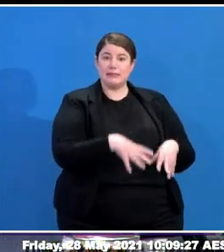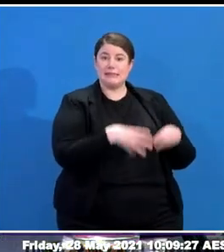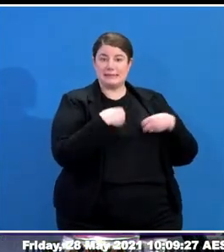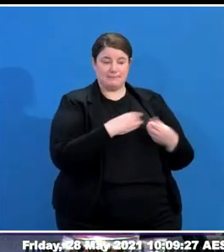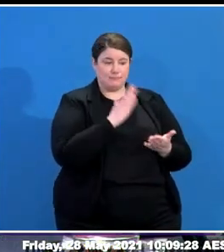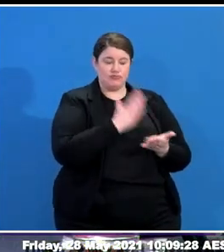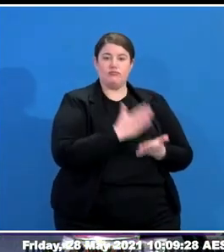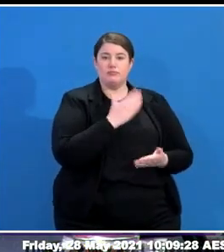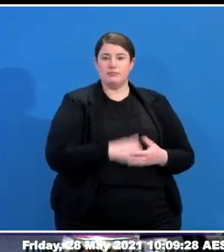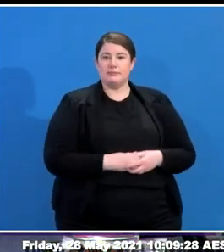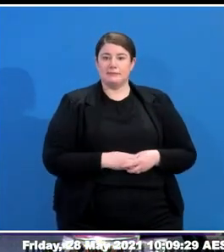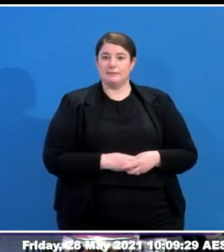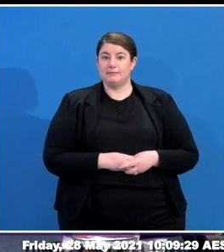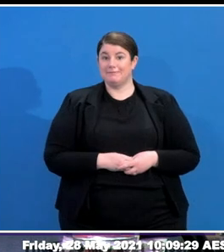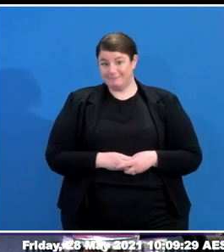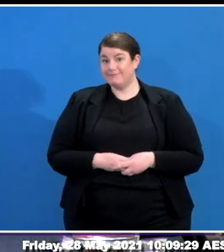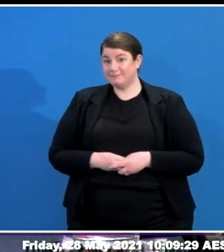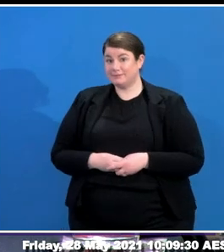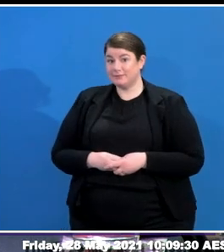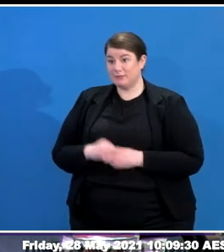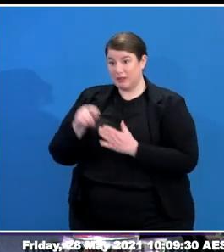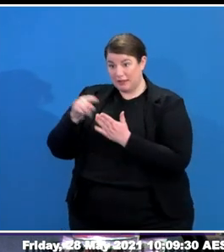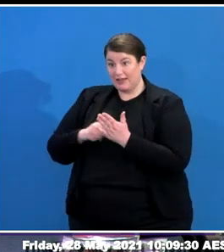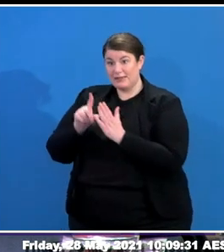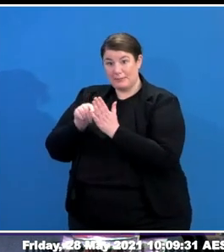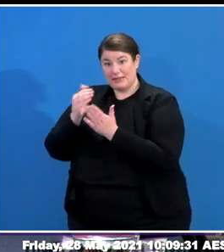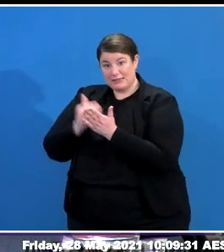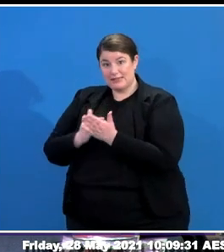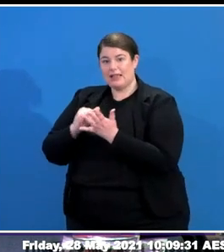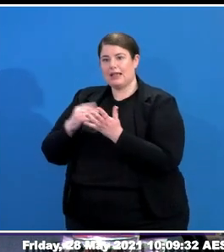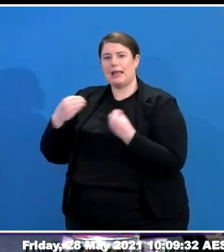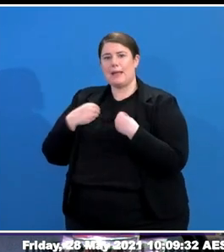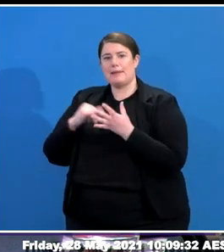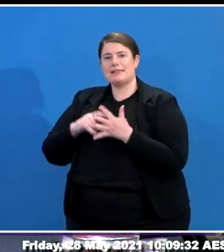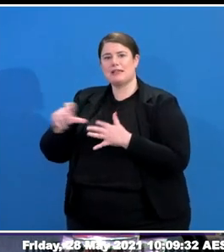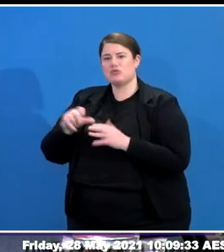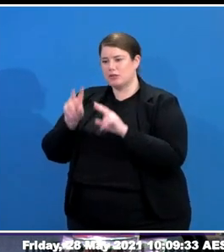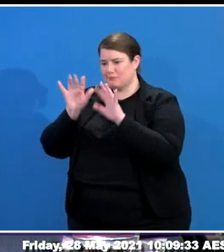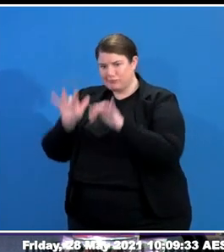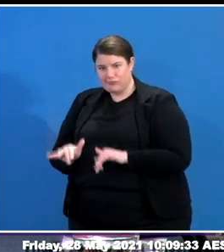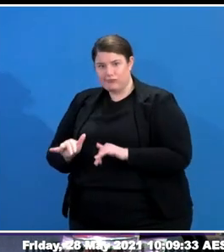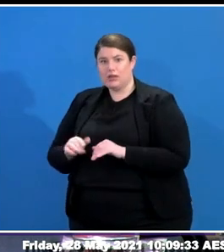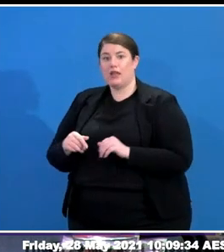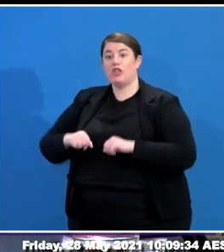These minutes are, as I said, taken by the company secretary and the Chair of the Board approves the minutes.